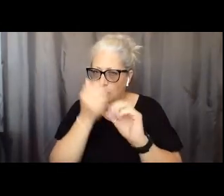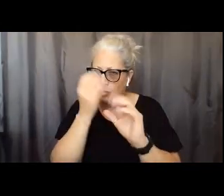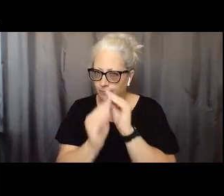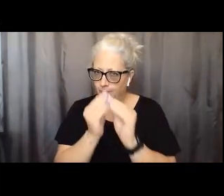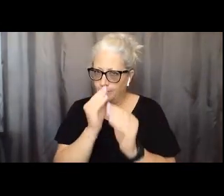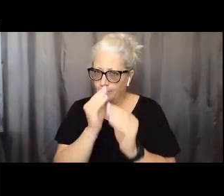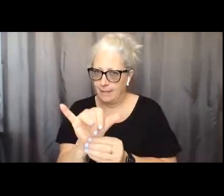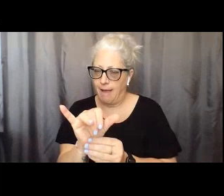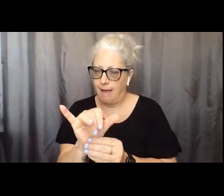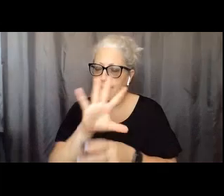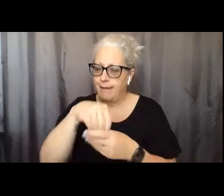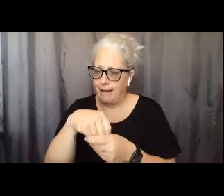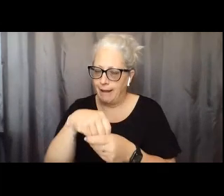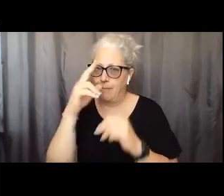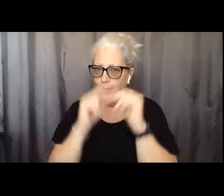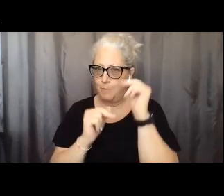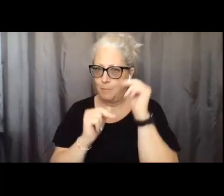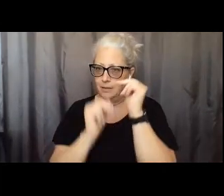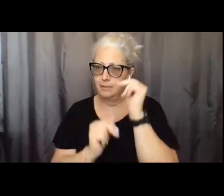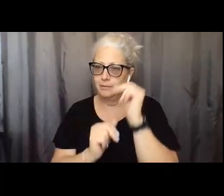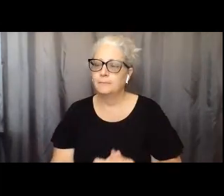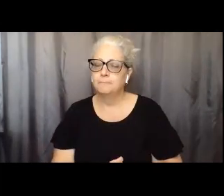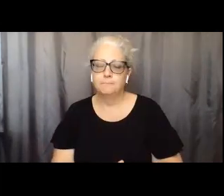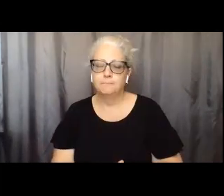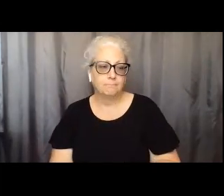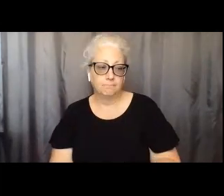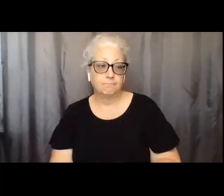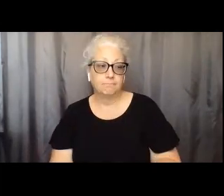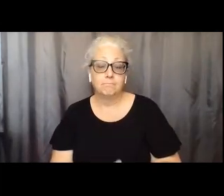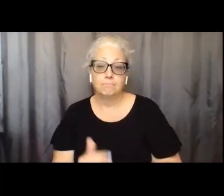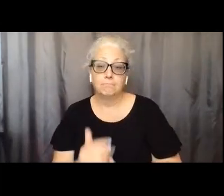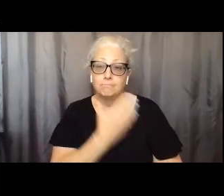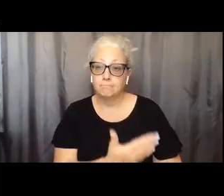[Rachelle Johnson (DES)] Great, thank you, Roby. [Rachelle Johnson (DES)] One other question we have